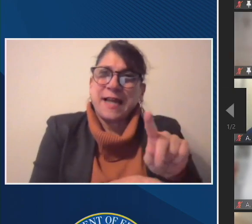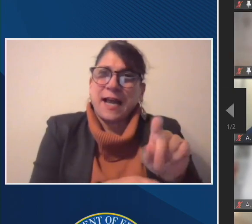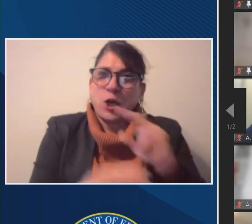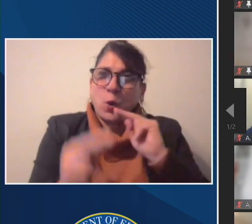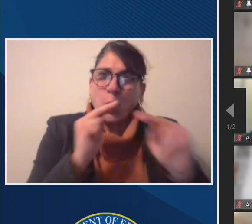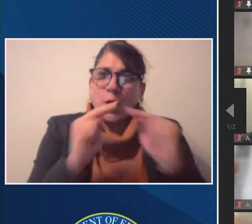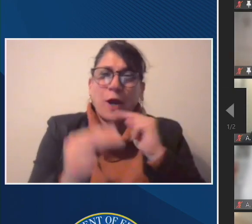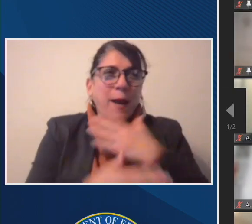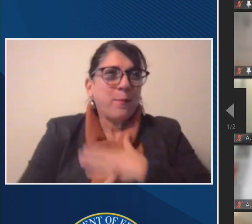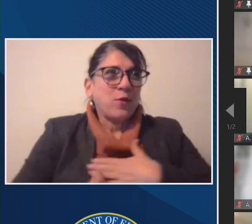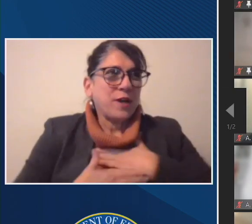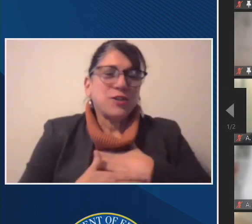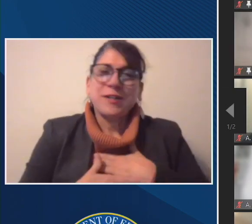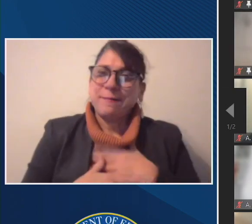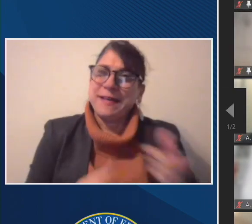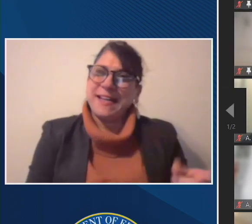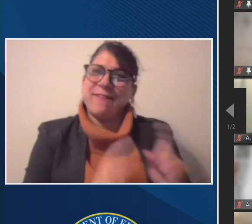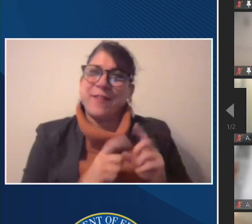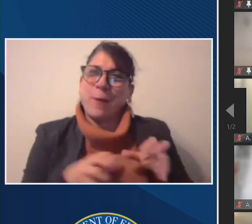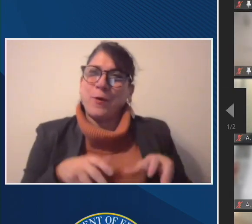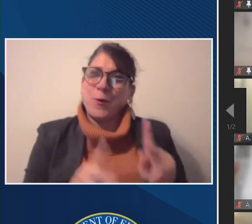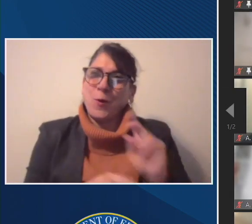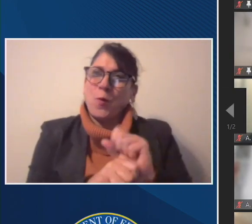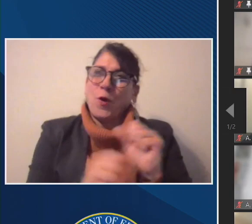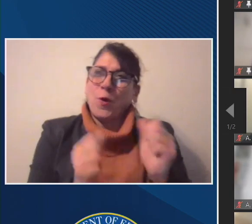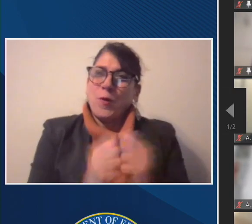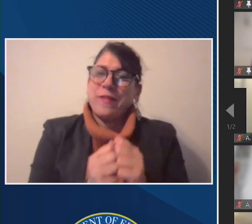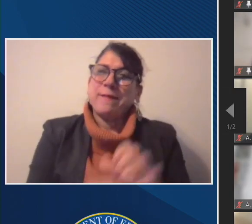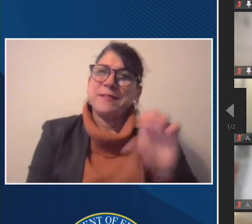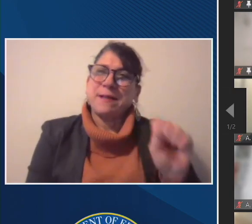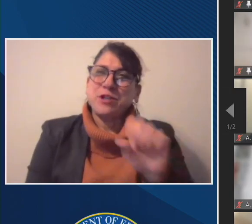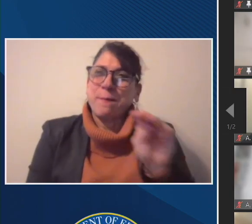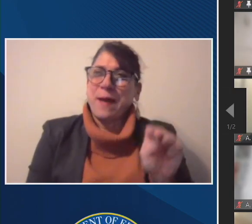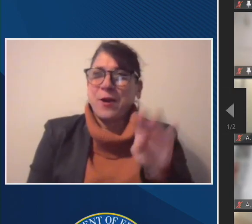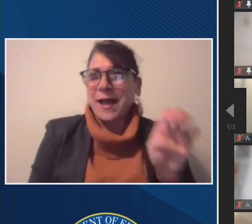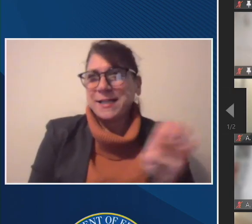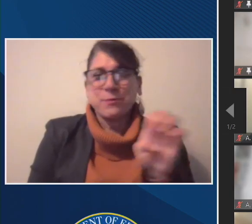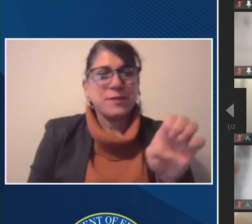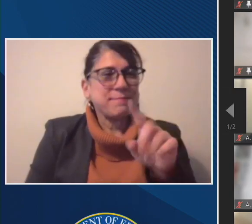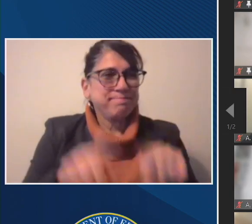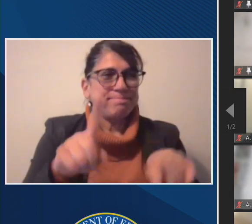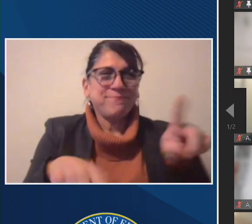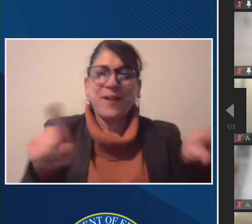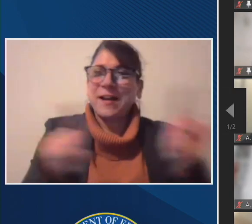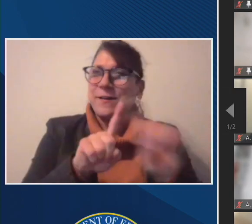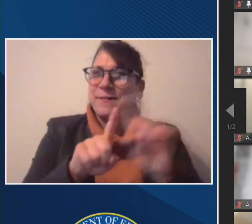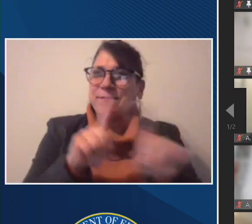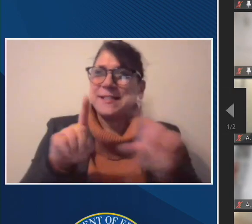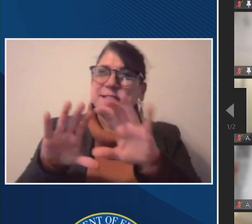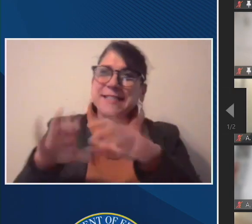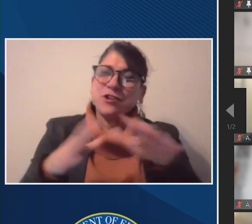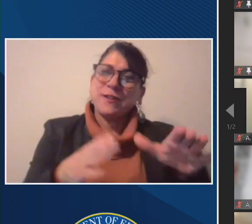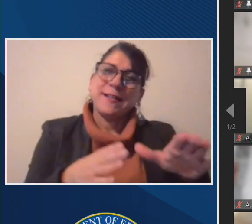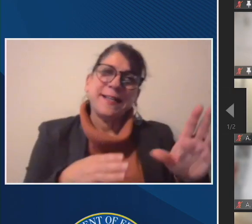the opportunity to work with subject matter experts in a variety of sectors, industries and circumstances.